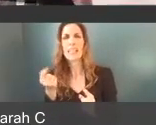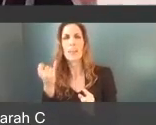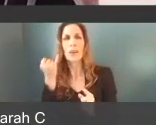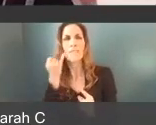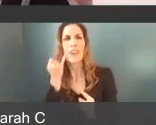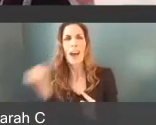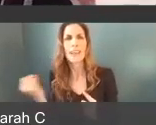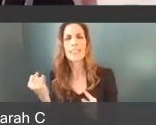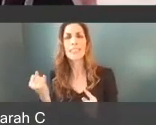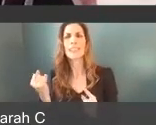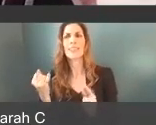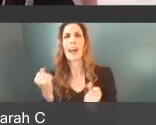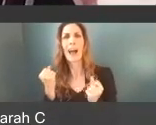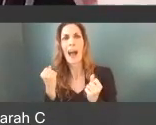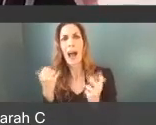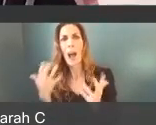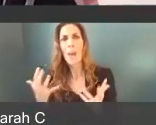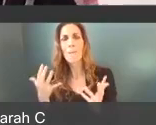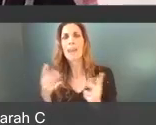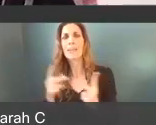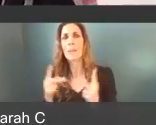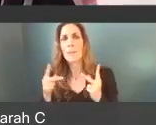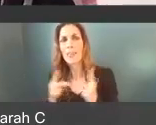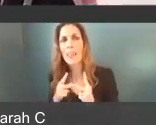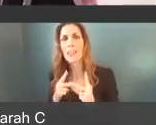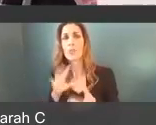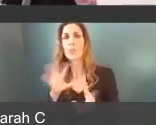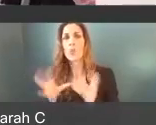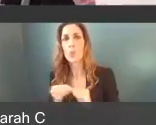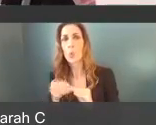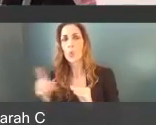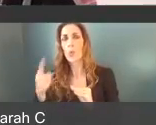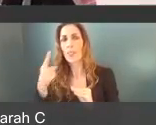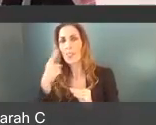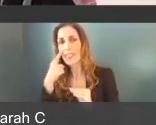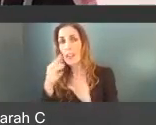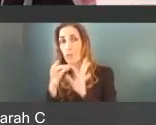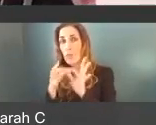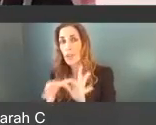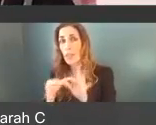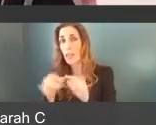how many places in total you think in regards to Montgomery County there will be for people